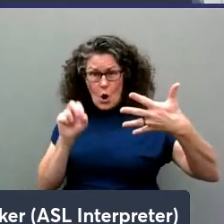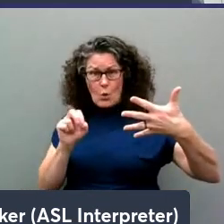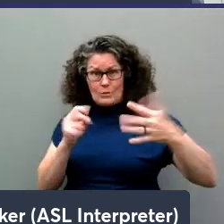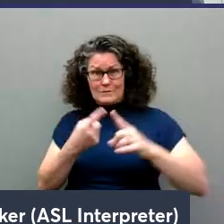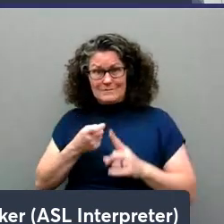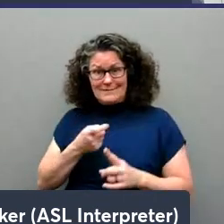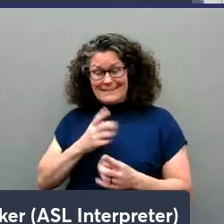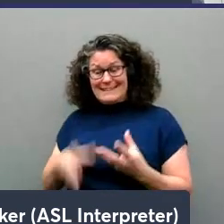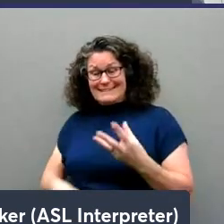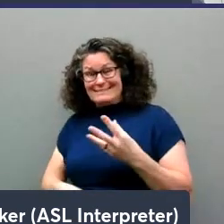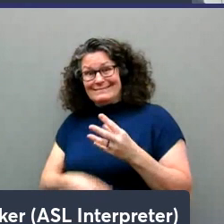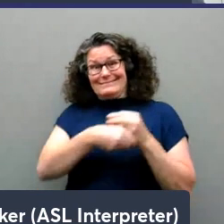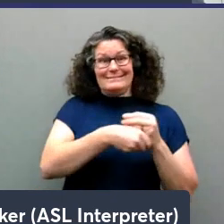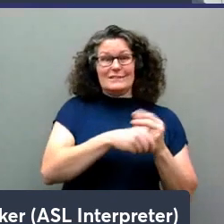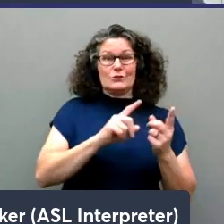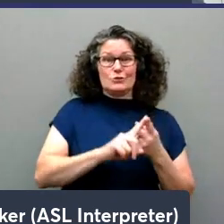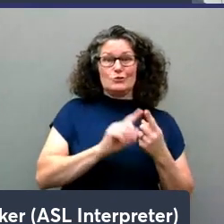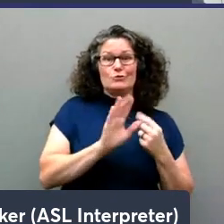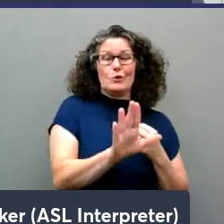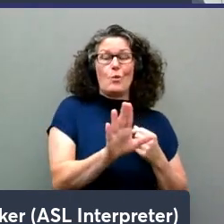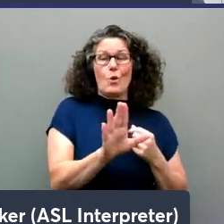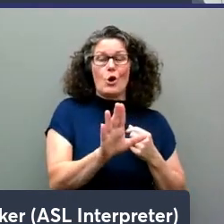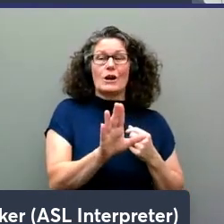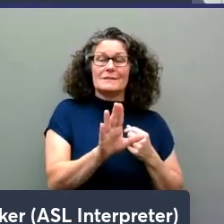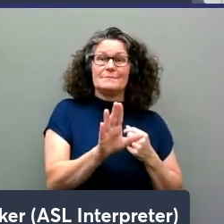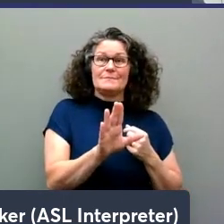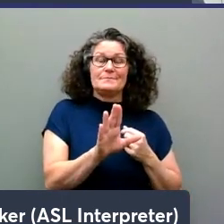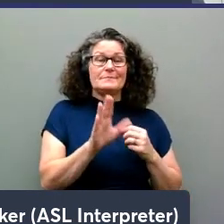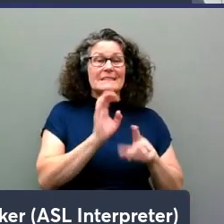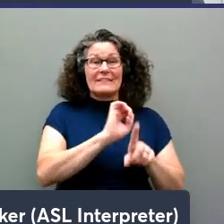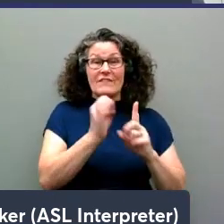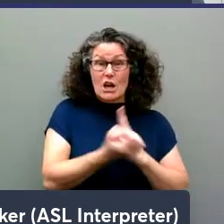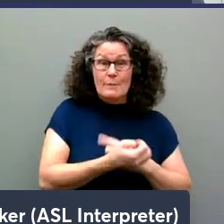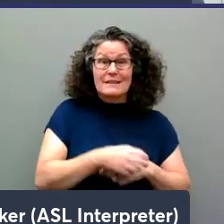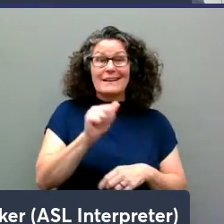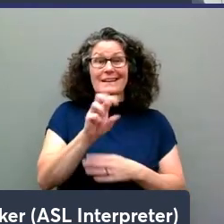into your environment, into your AWS environment,